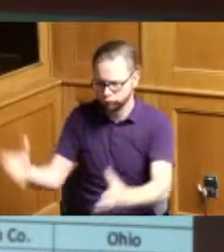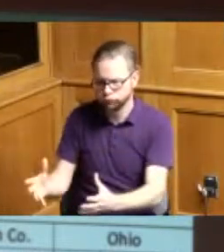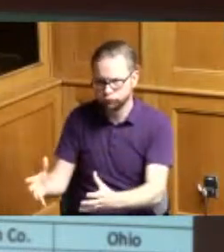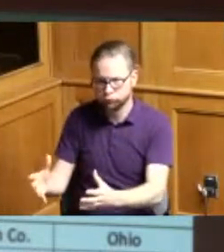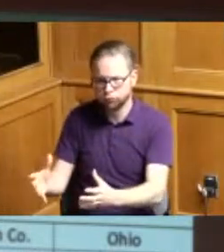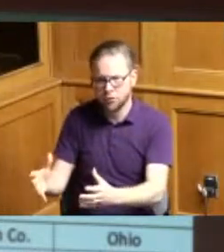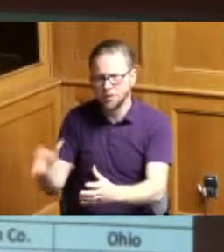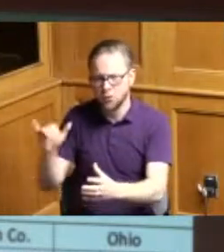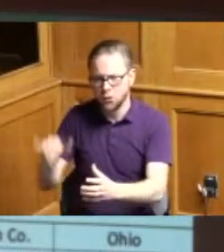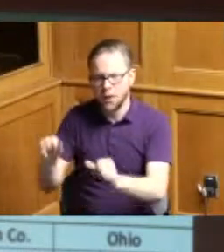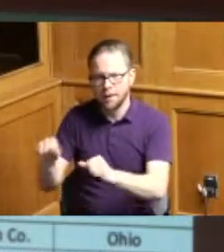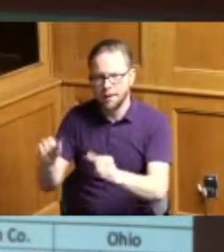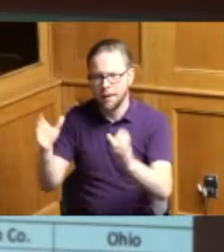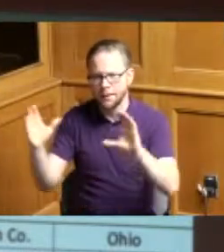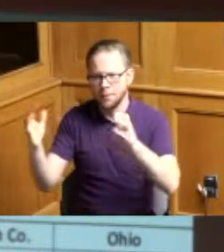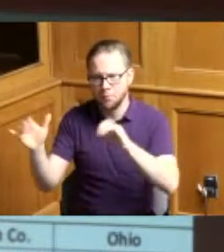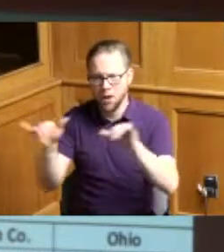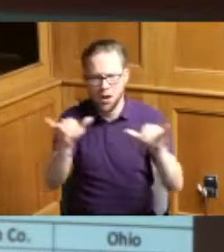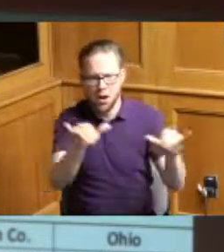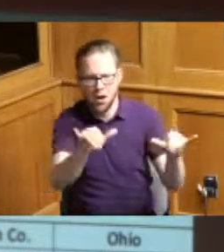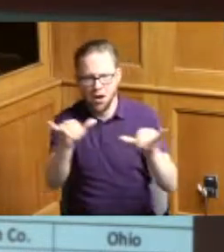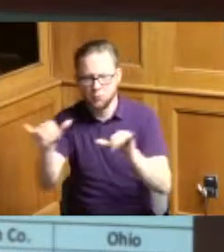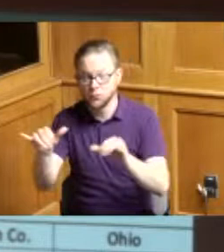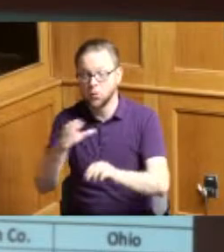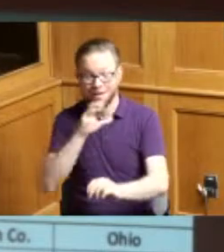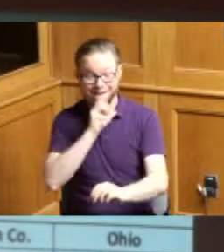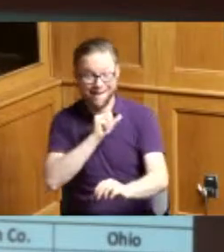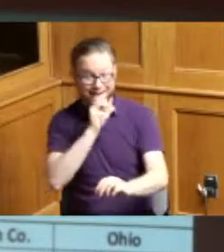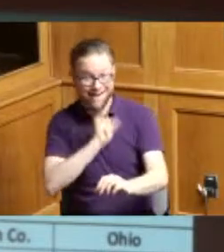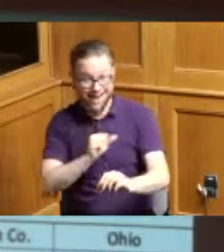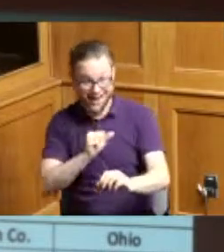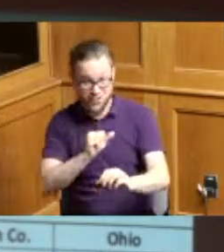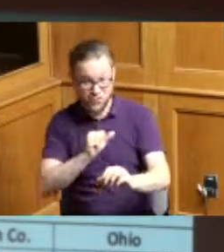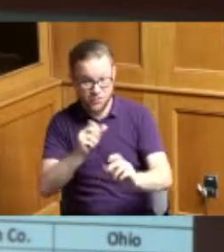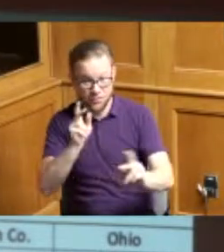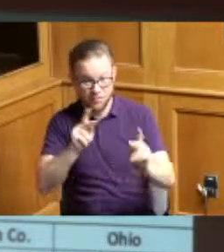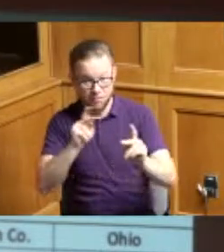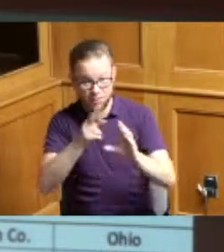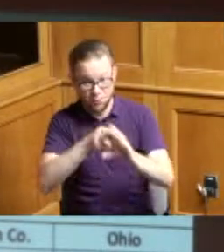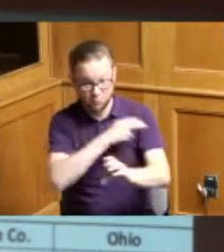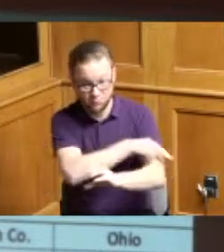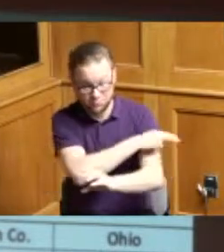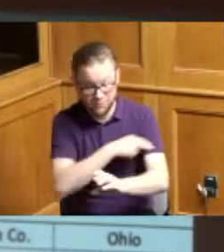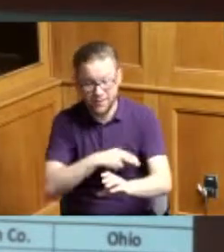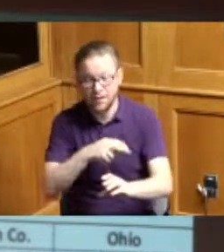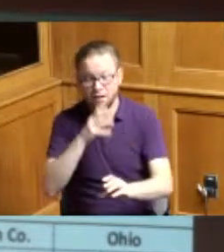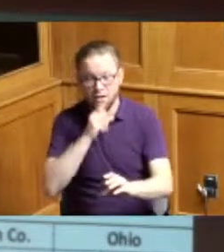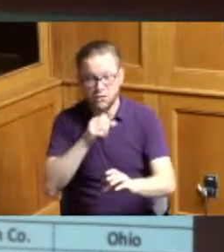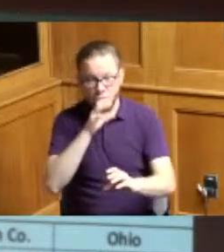with regards to age and hospitalizations the rate of hospitalizations increase by age with